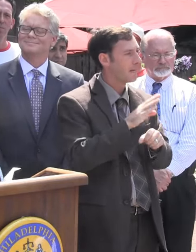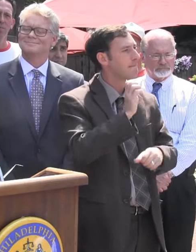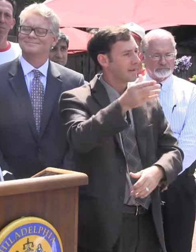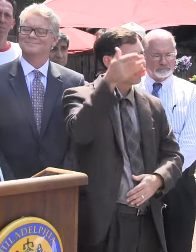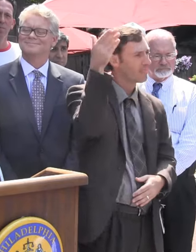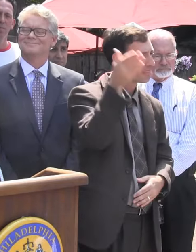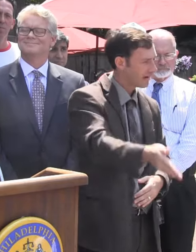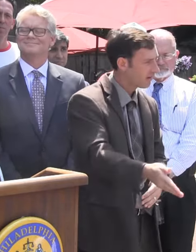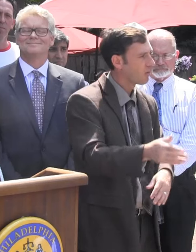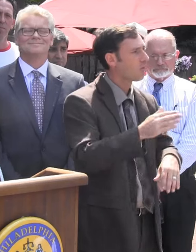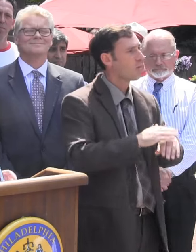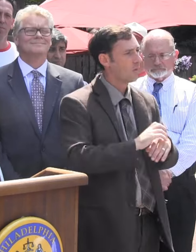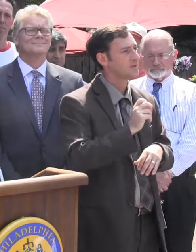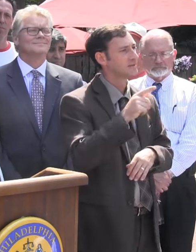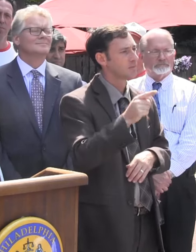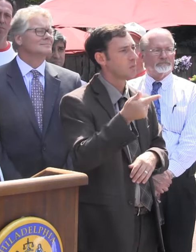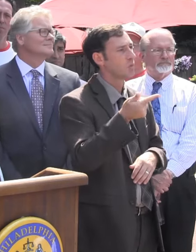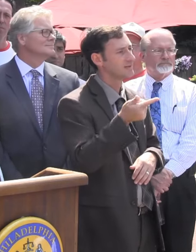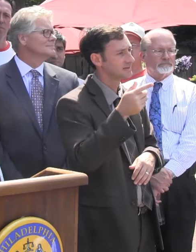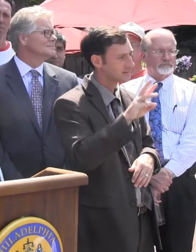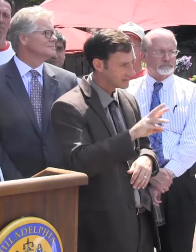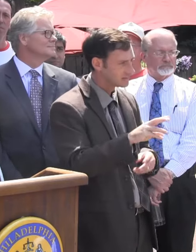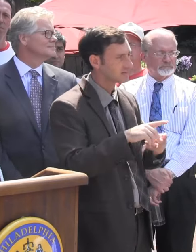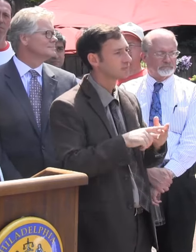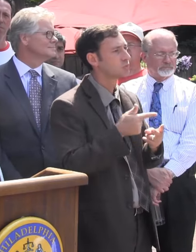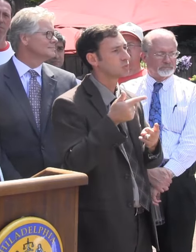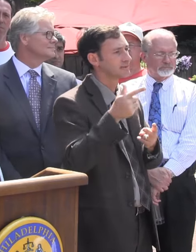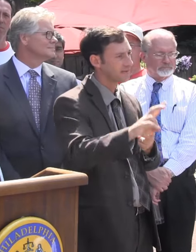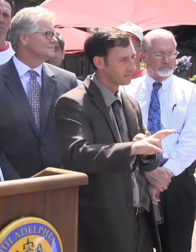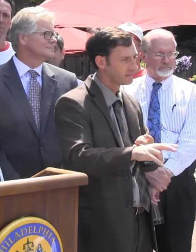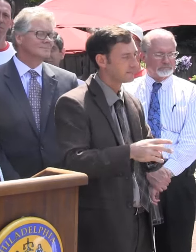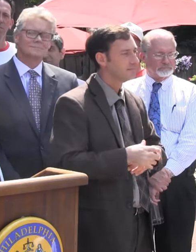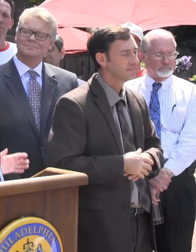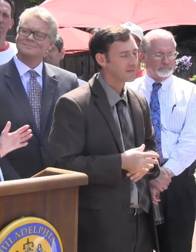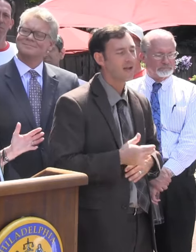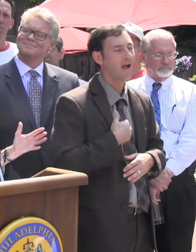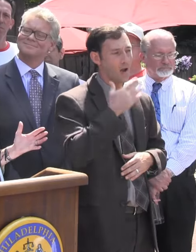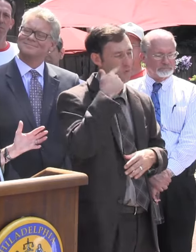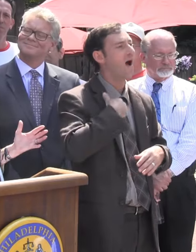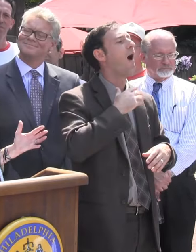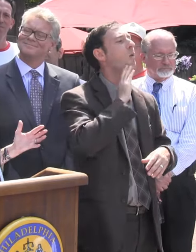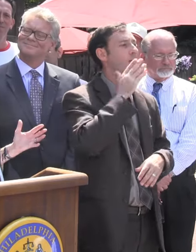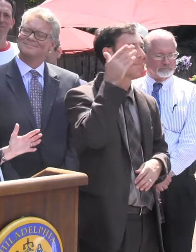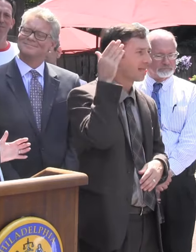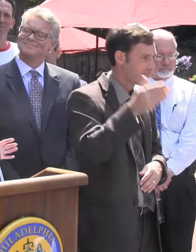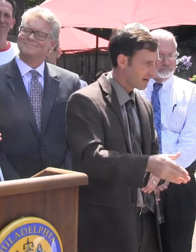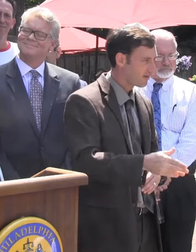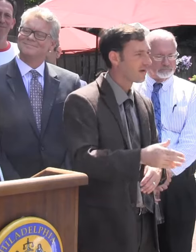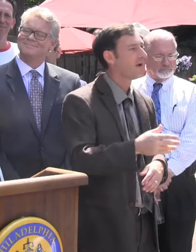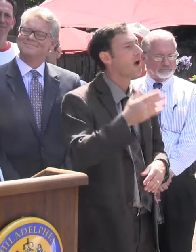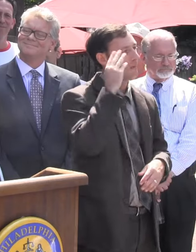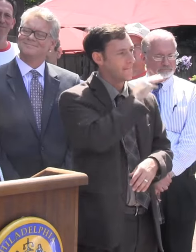there, on September 26 and 27. I know I'll be there, and I know Mayor Nutter will be